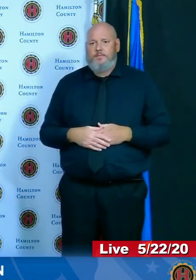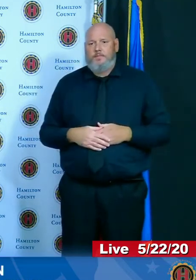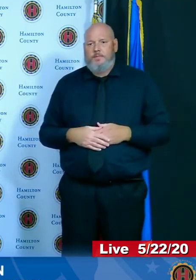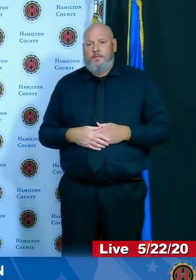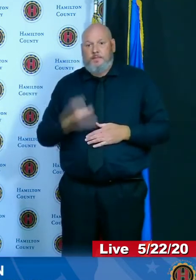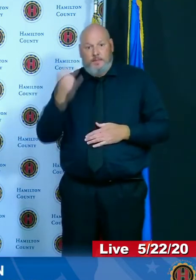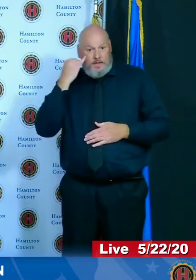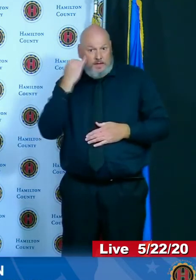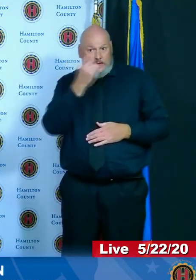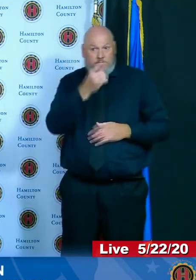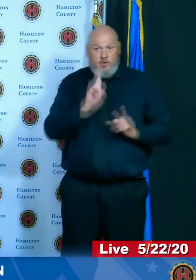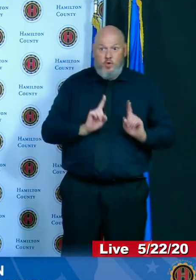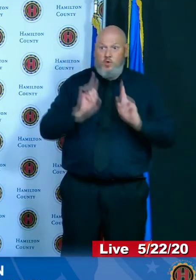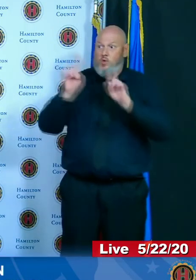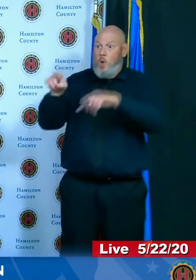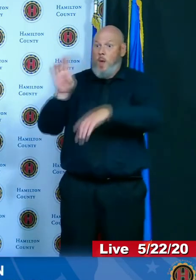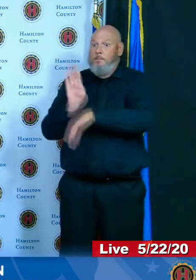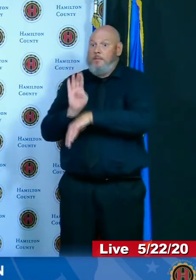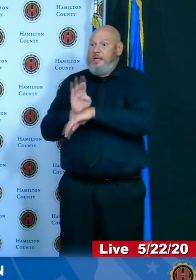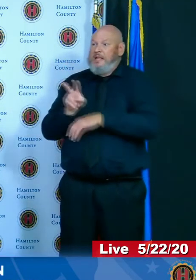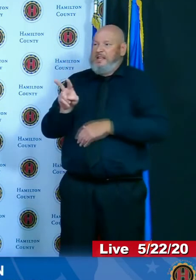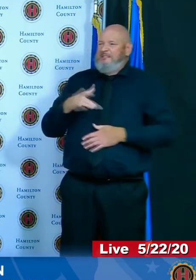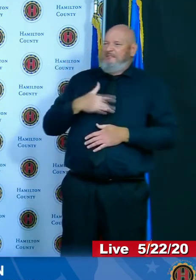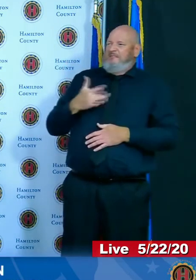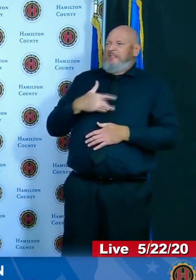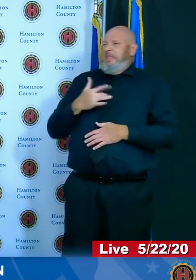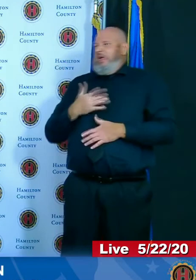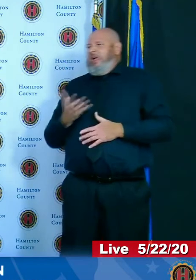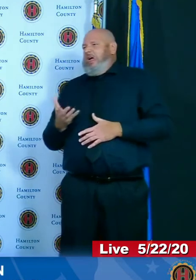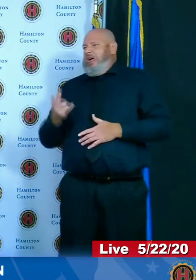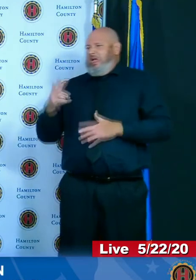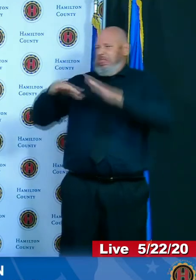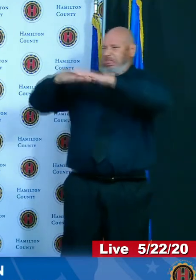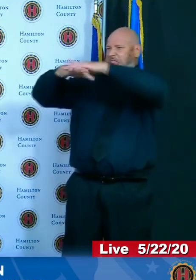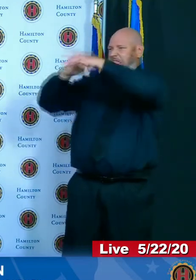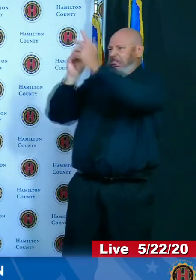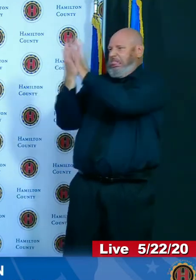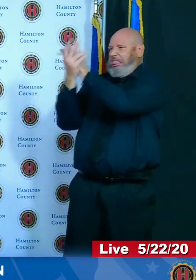absolutely okay to leave in fact the more the businesses are doing things